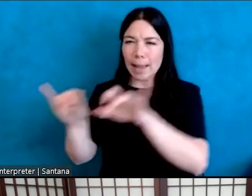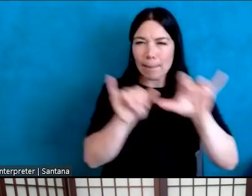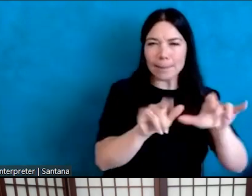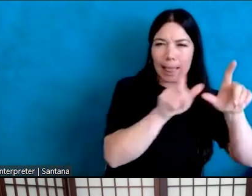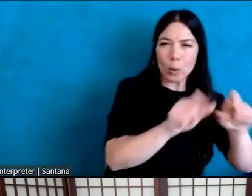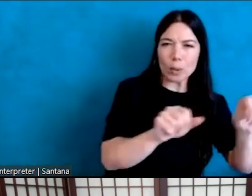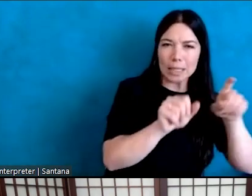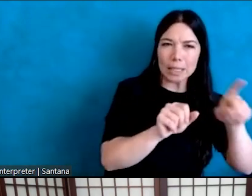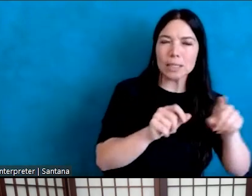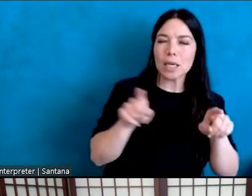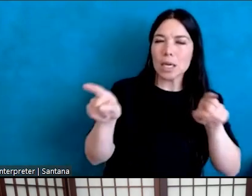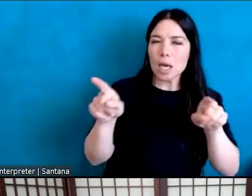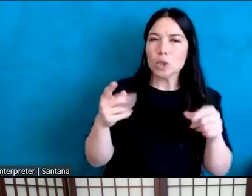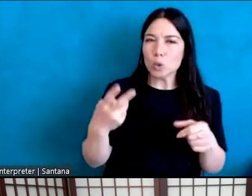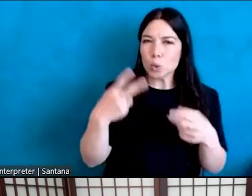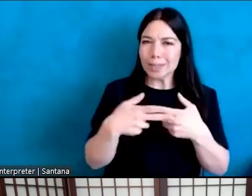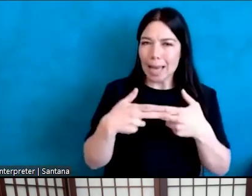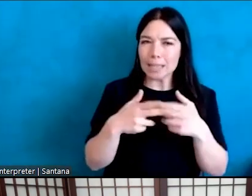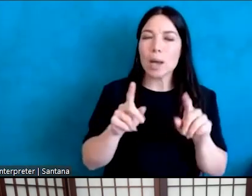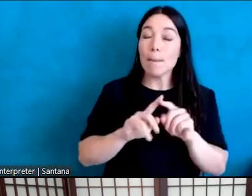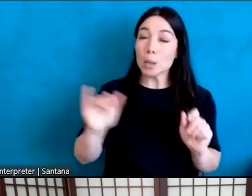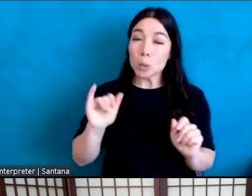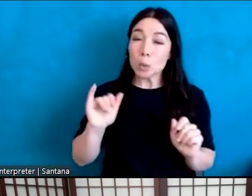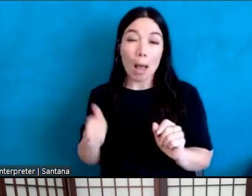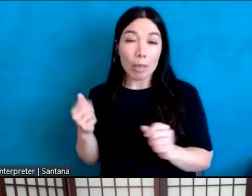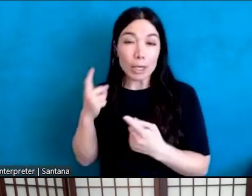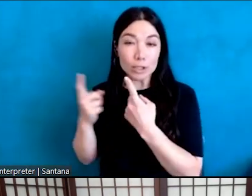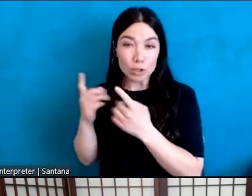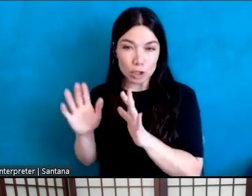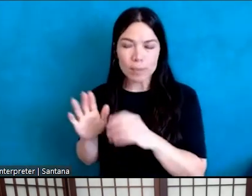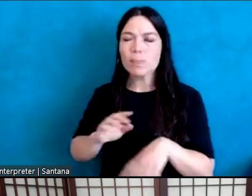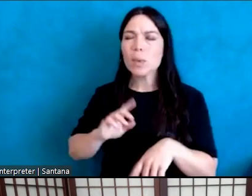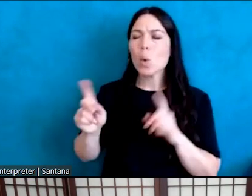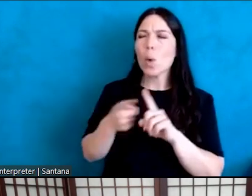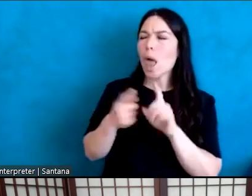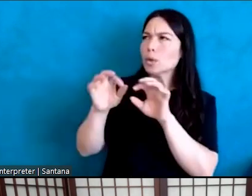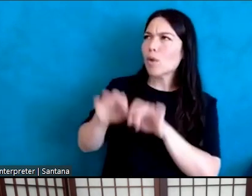When I was drafting this presentation, in an earlier version, I had the term ideology instead of power structures.